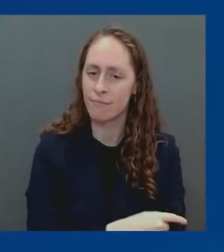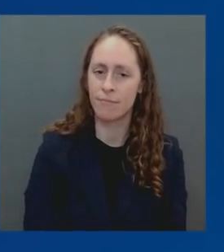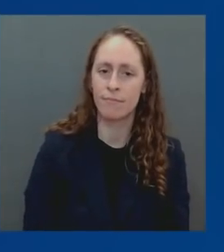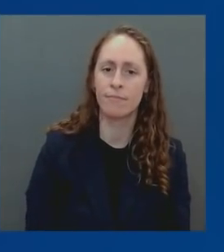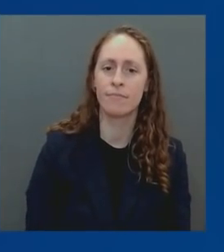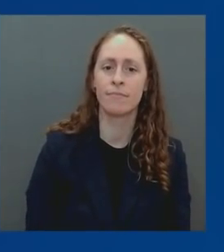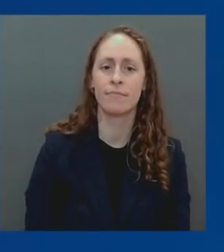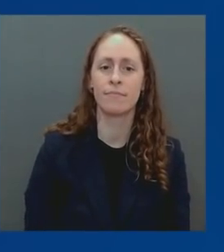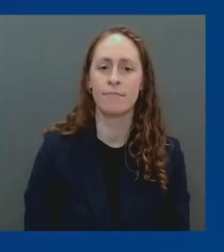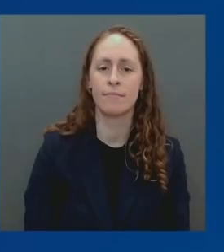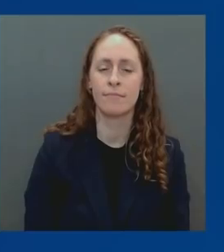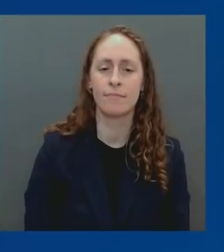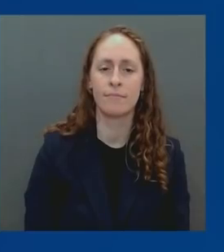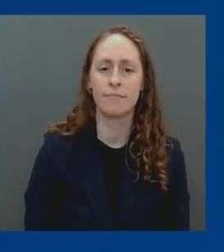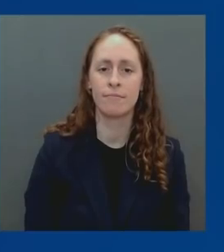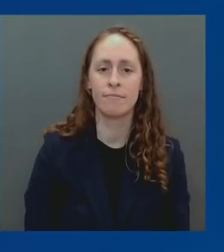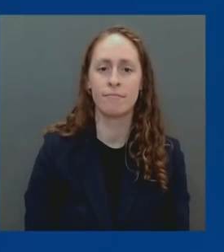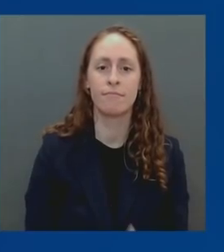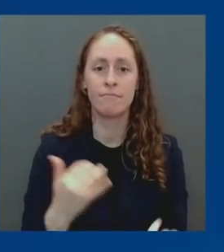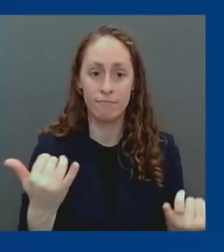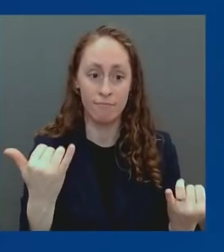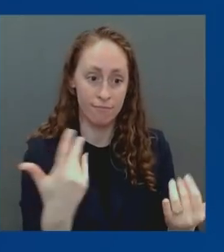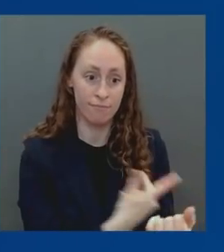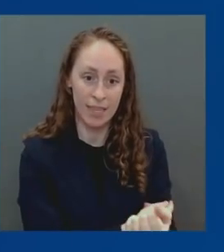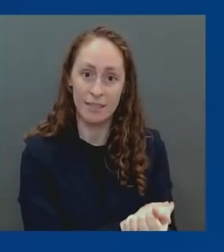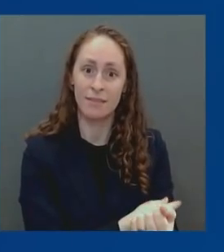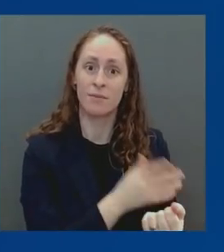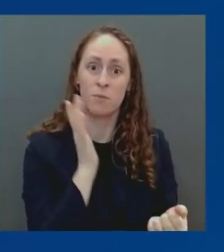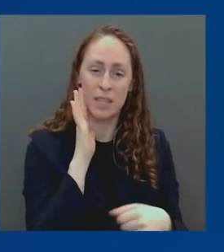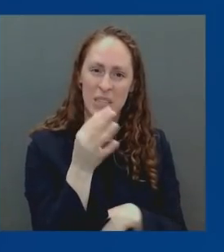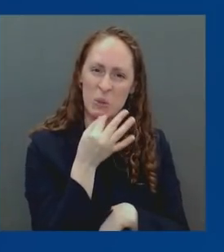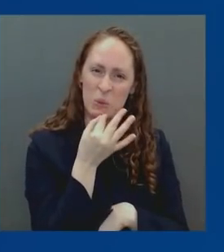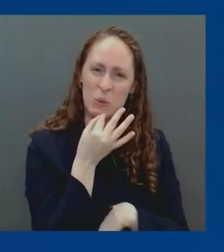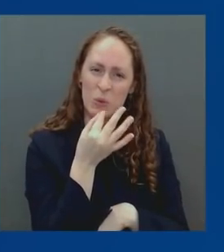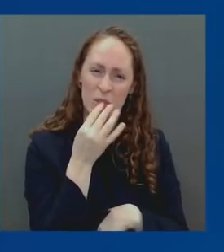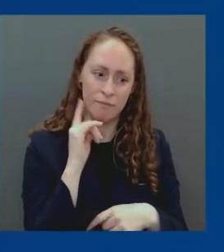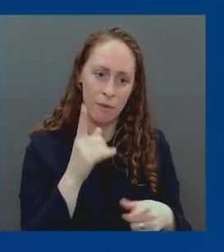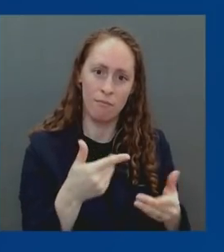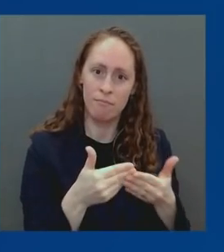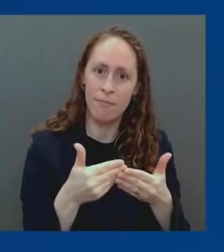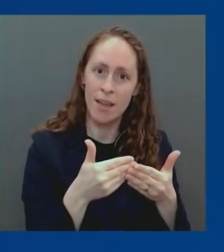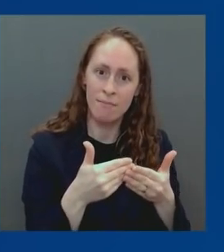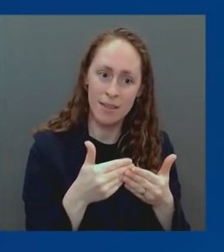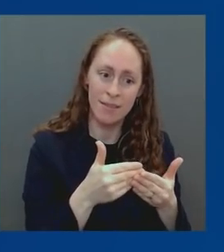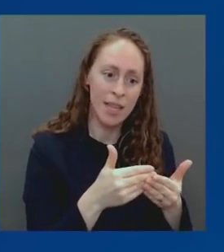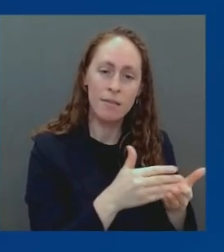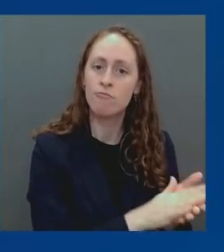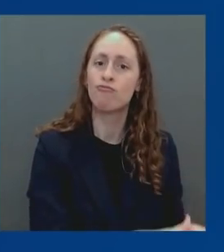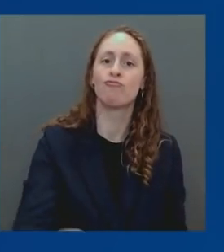and treatments, including pills that are highly effective against severe disease and hospitalization.